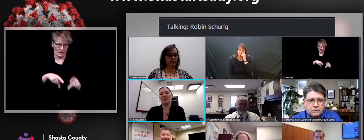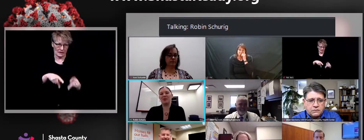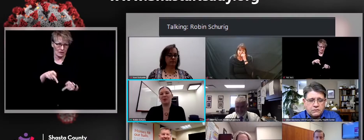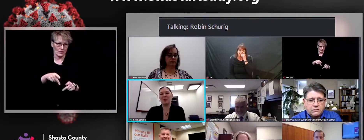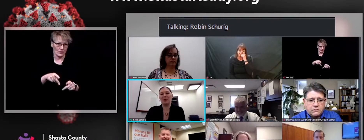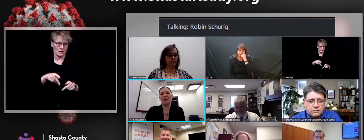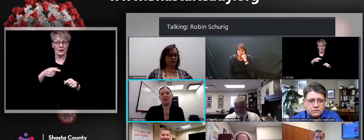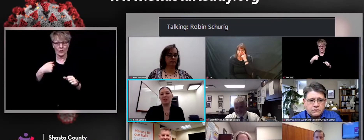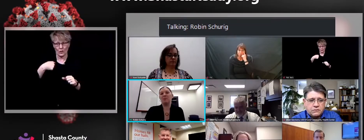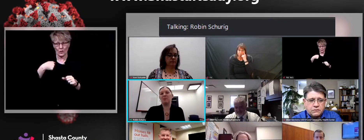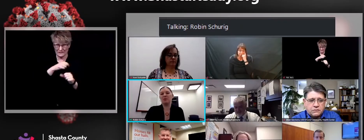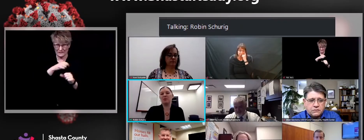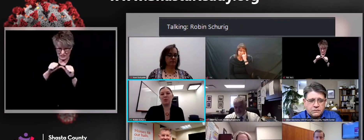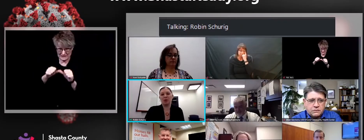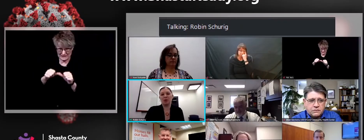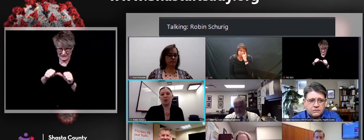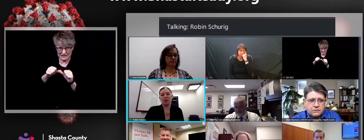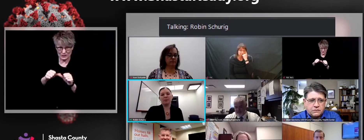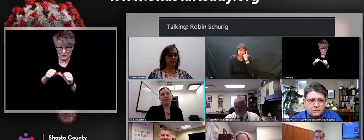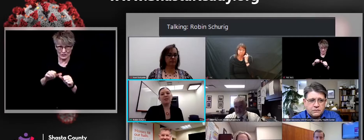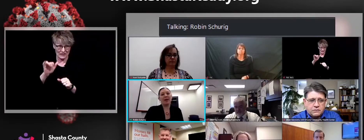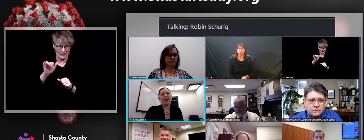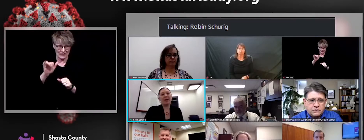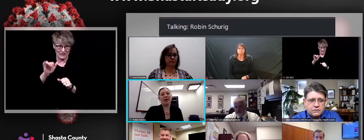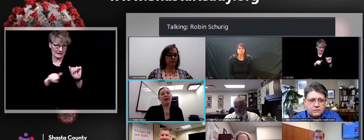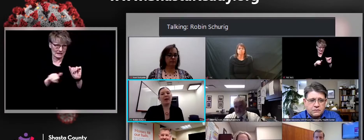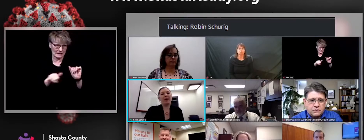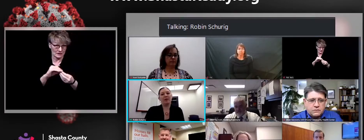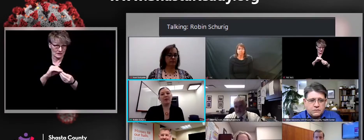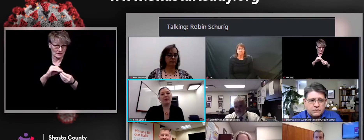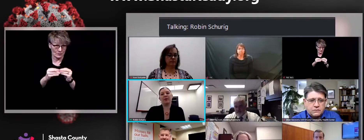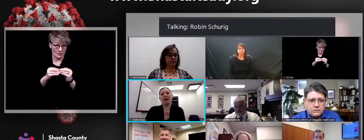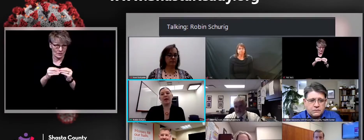before we would actually move to the orange. So again, it's a matter of whether our case